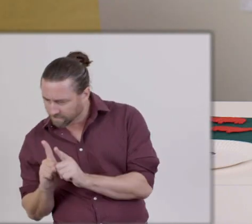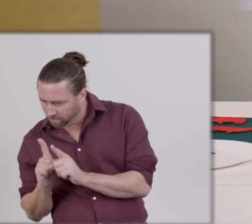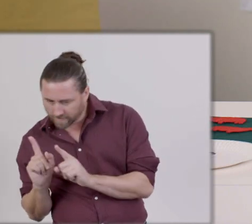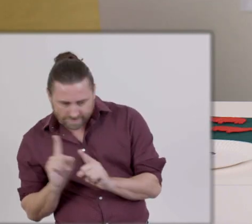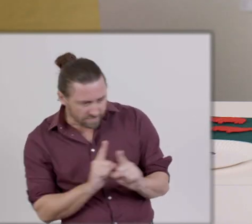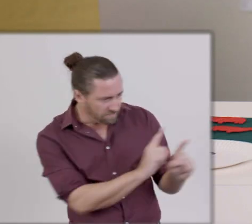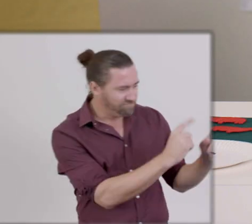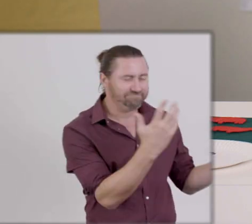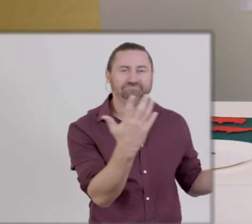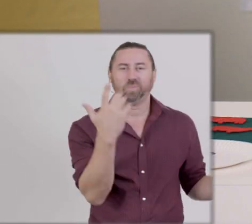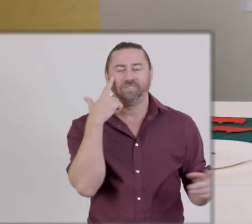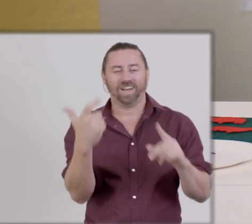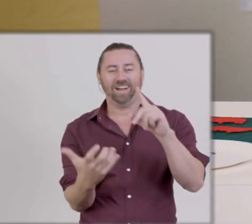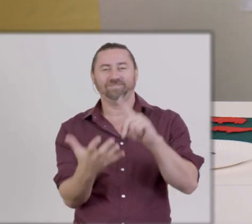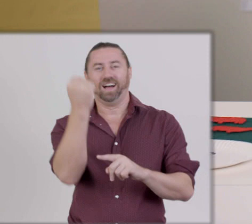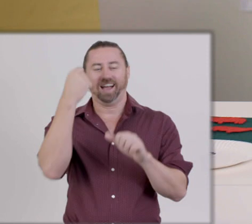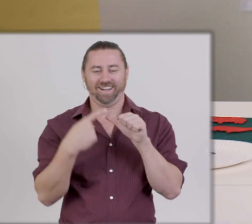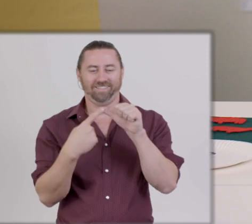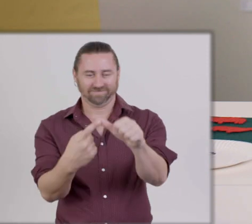So we have solved the farmer's problem,